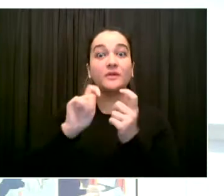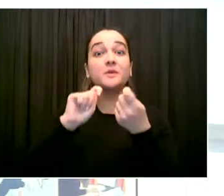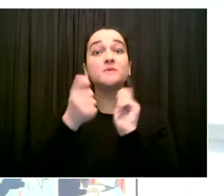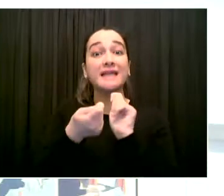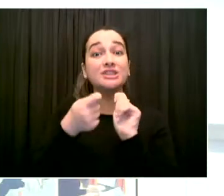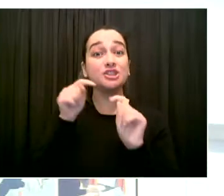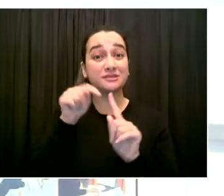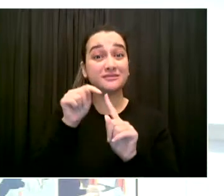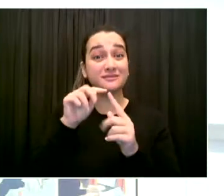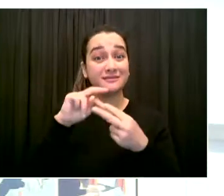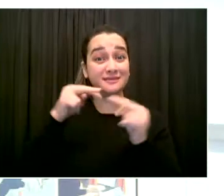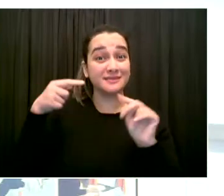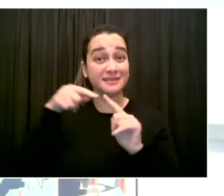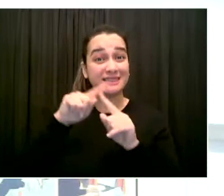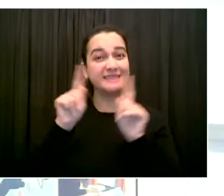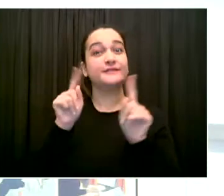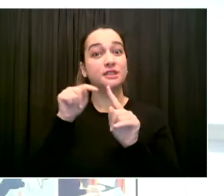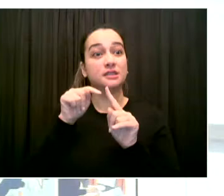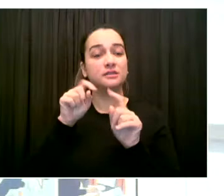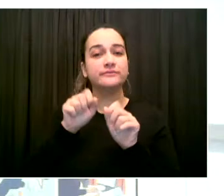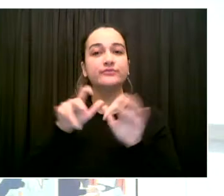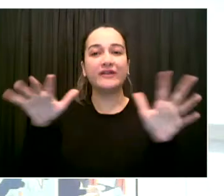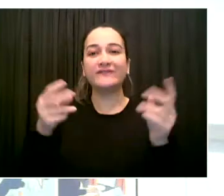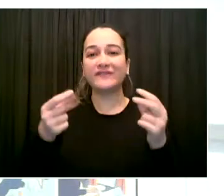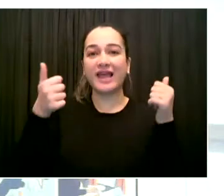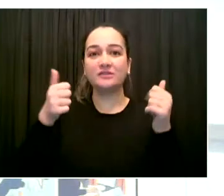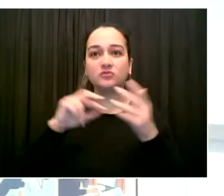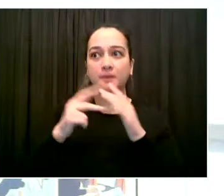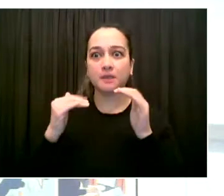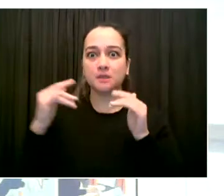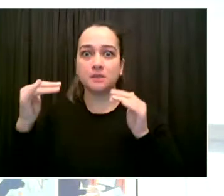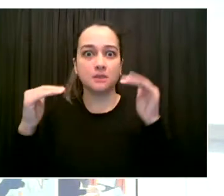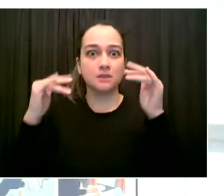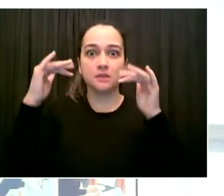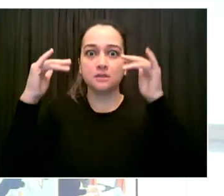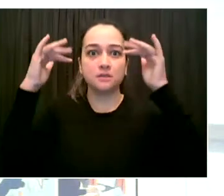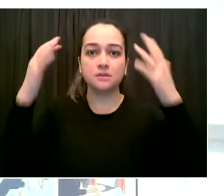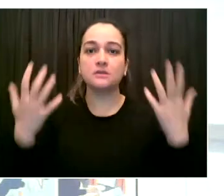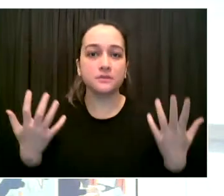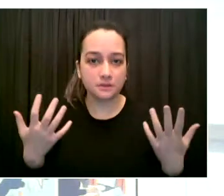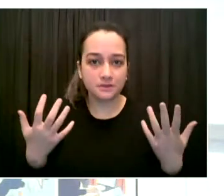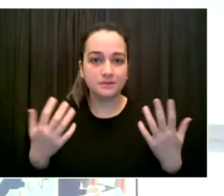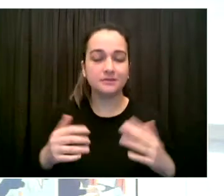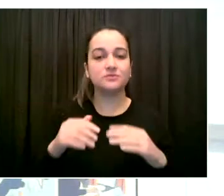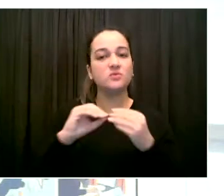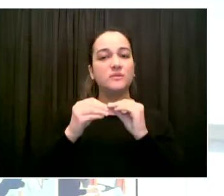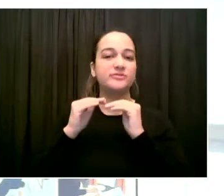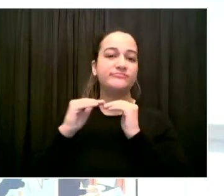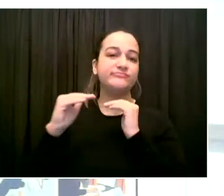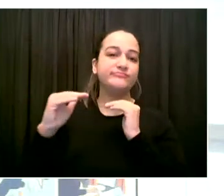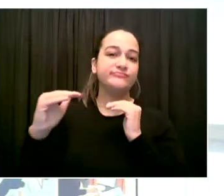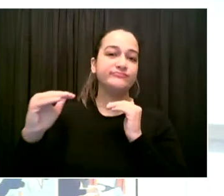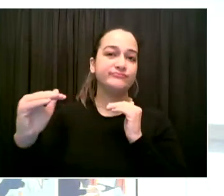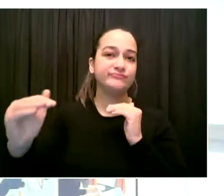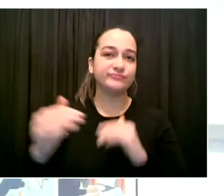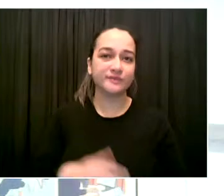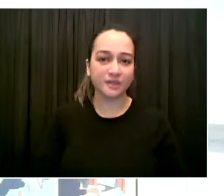THEM DOWN FURTHER. I WILL POINT OUT